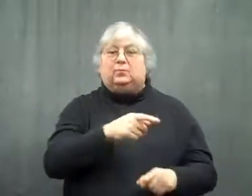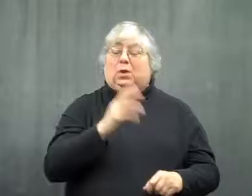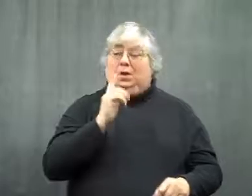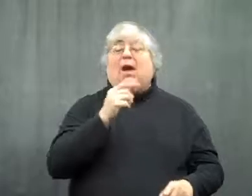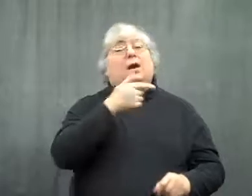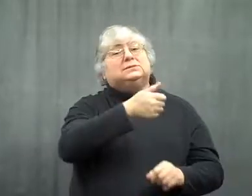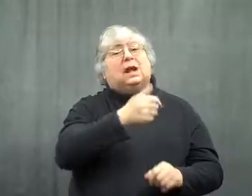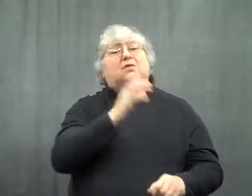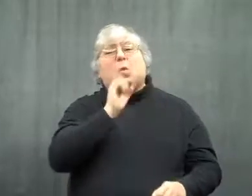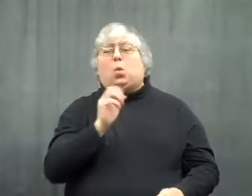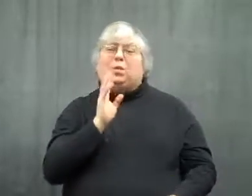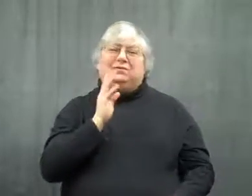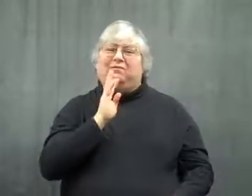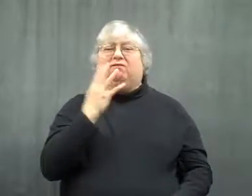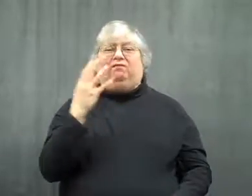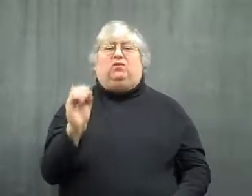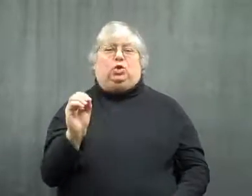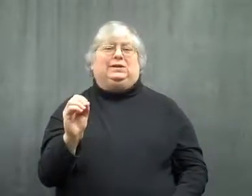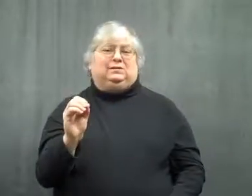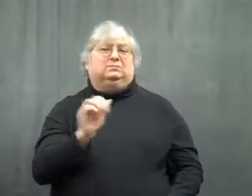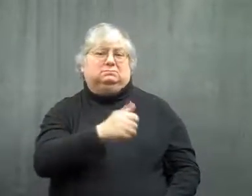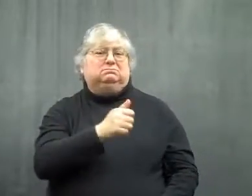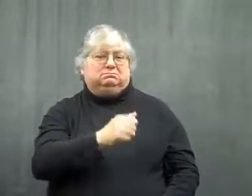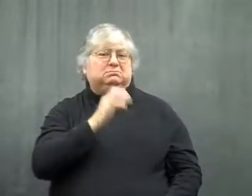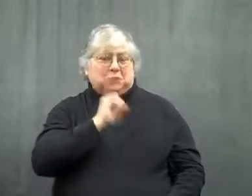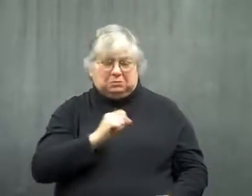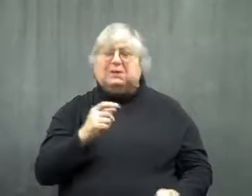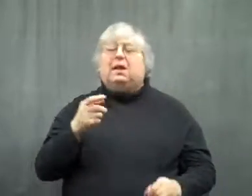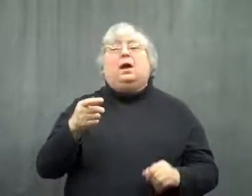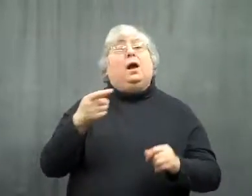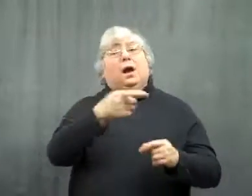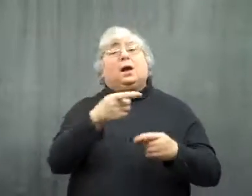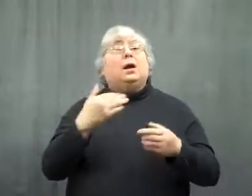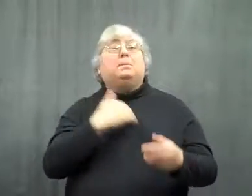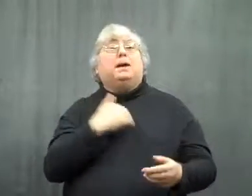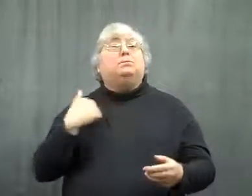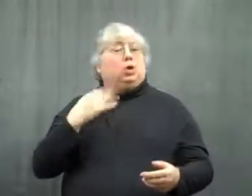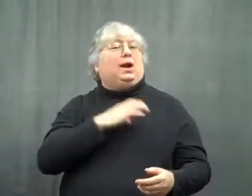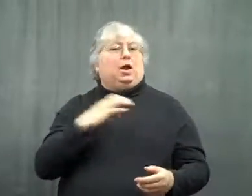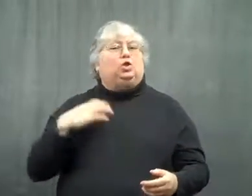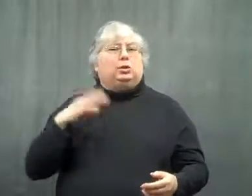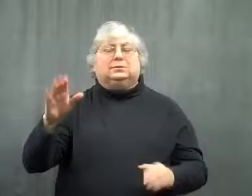She is 40 years old, and a member of the Congressional House of Representatives.